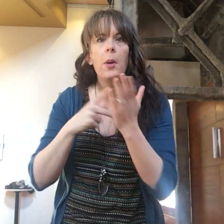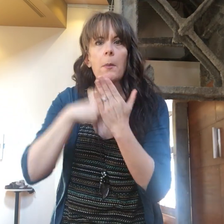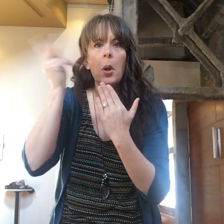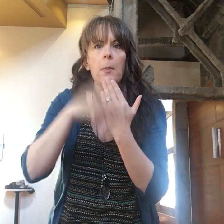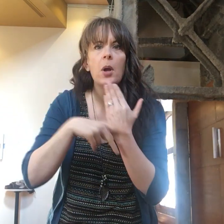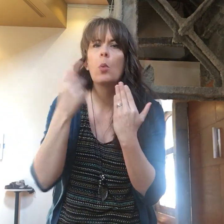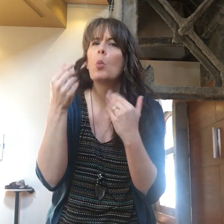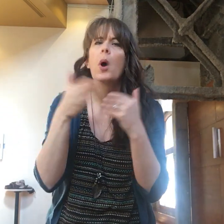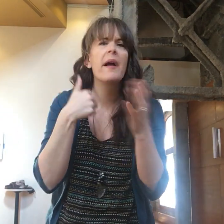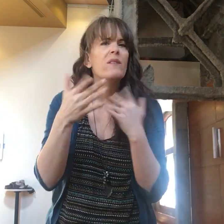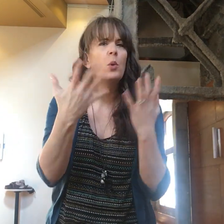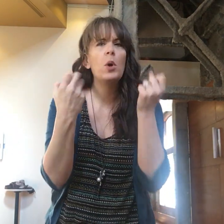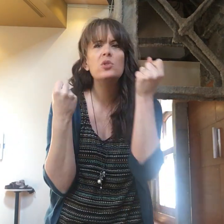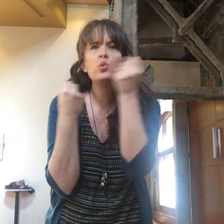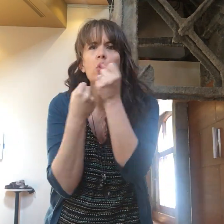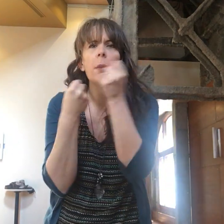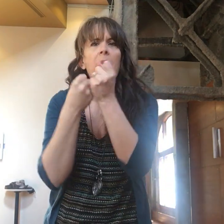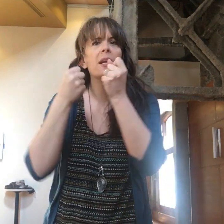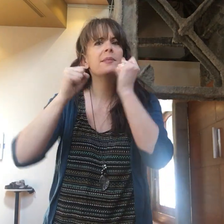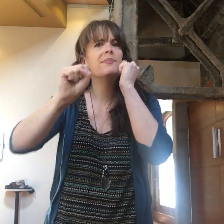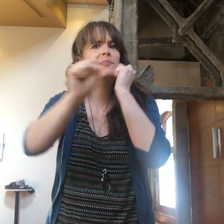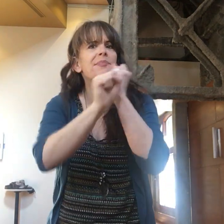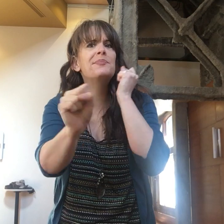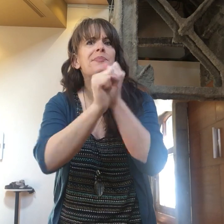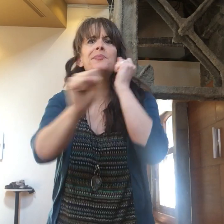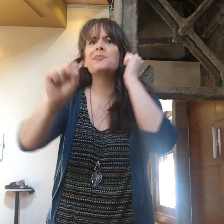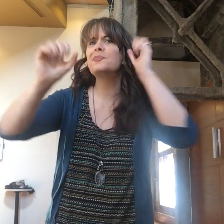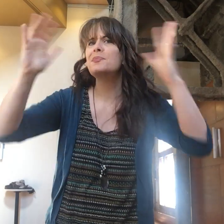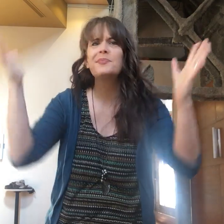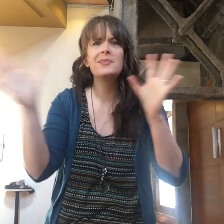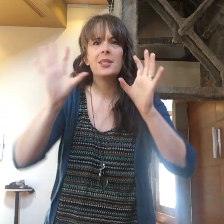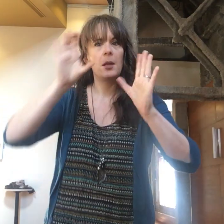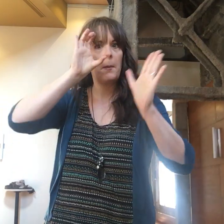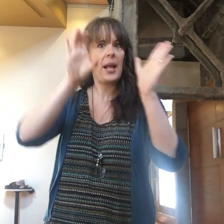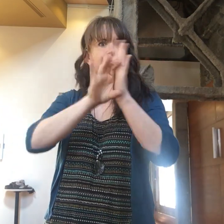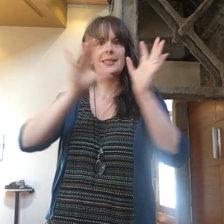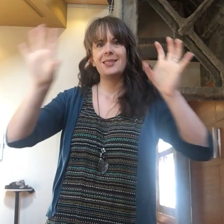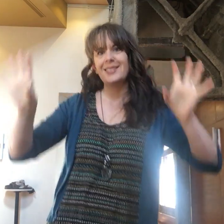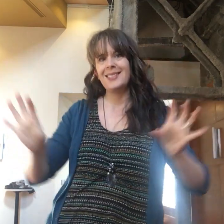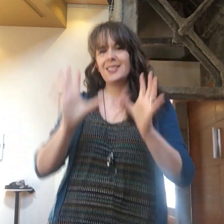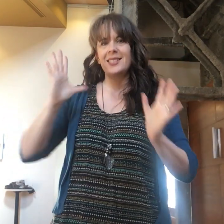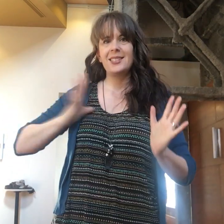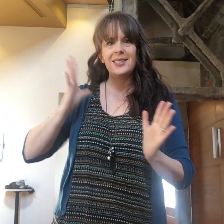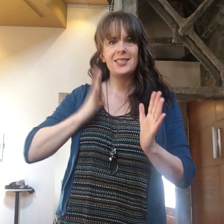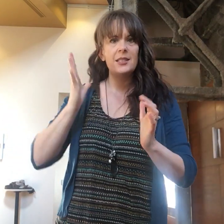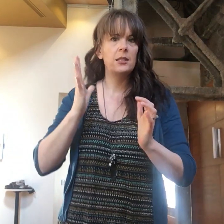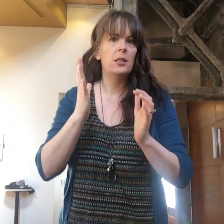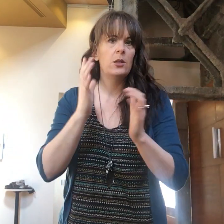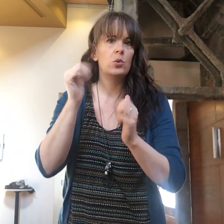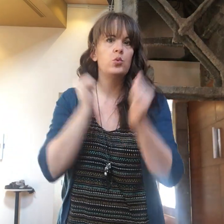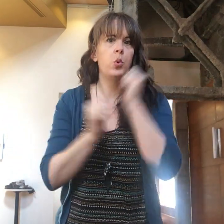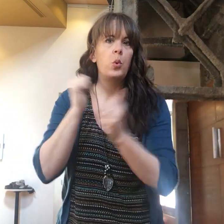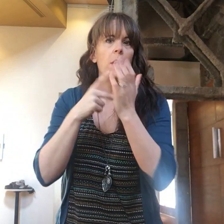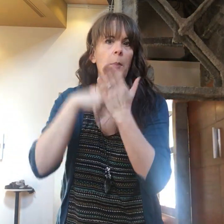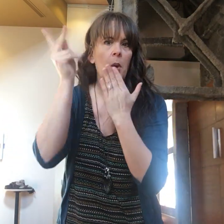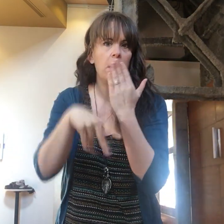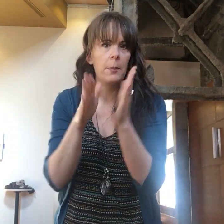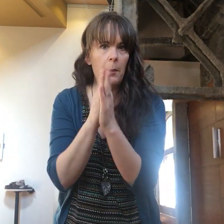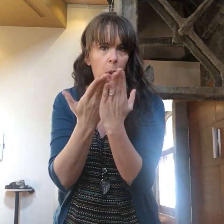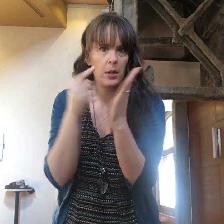show program whatever you wants us to design to promote your business.